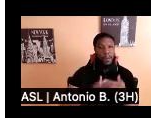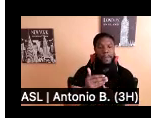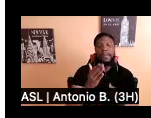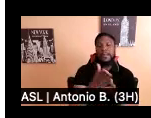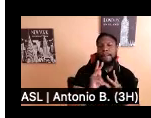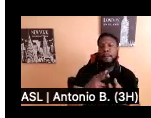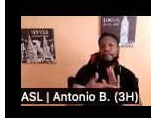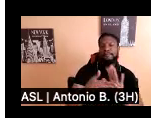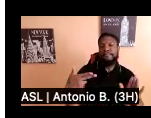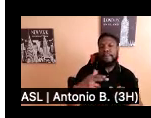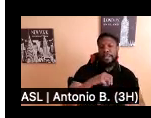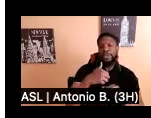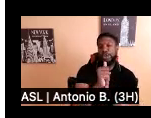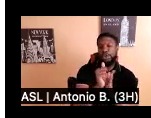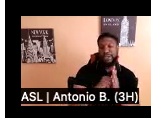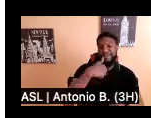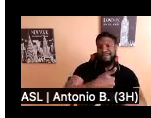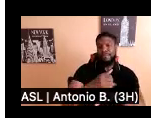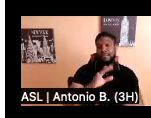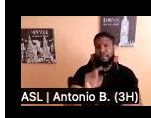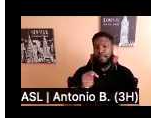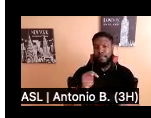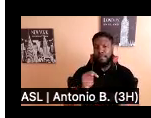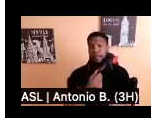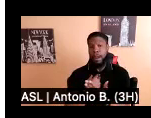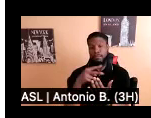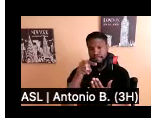comments I collected didn't only set an agenda, something that happens in the opening phase.